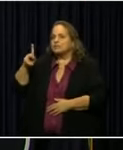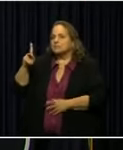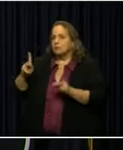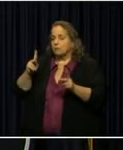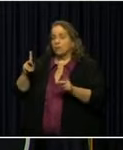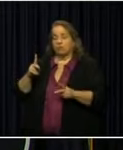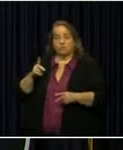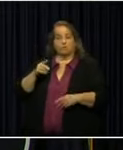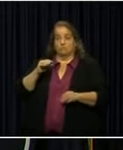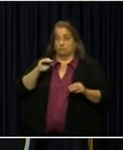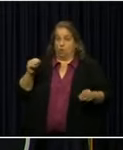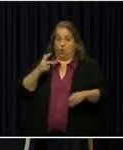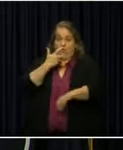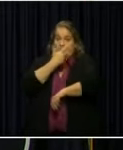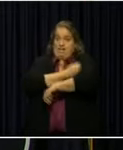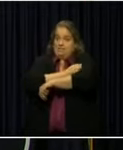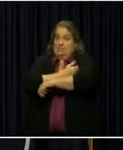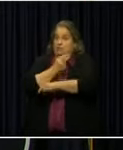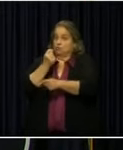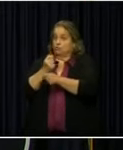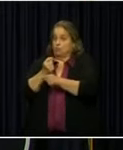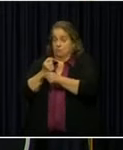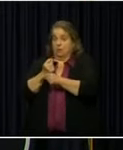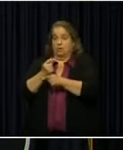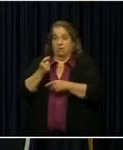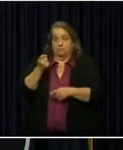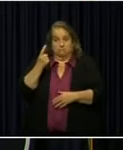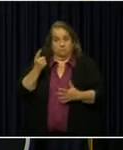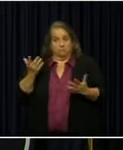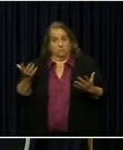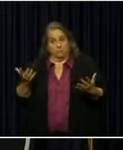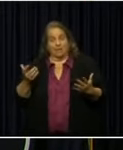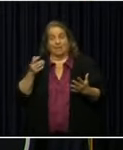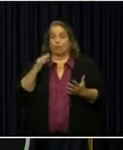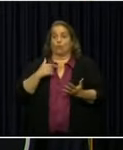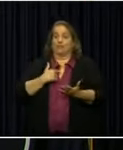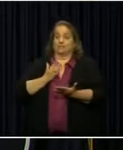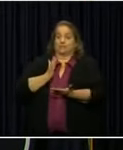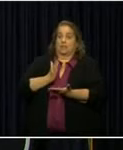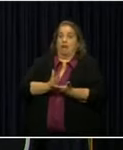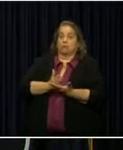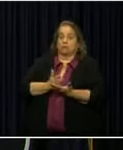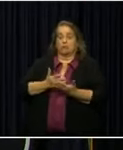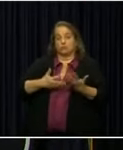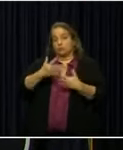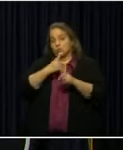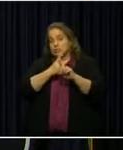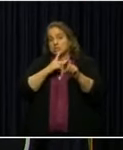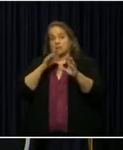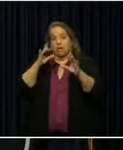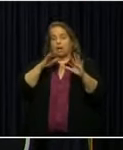VIGILANT IN WHEN WE LOOSEN AND AS WE LOOSEN THE ECONOMY, COULD CAUSE THAT SPIKE THAT MAKES US